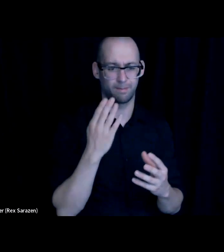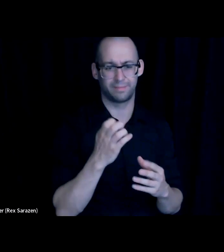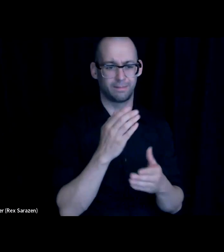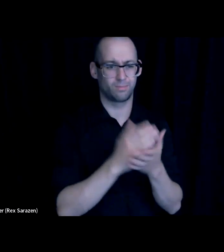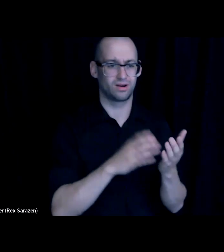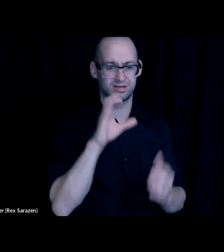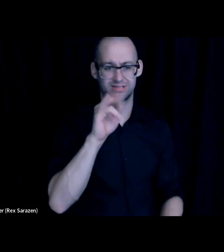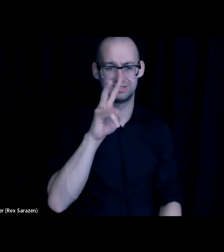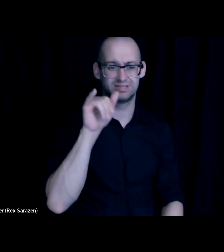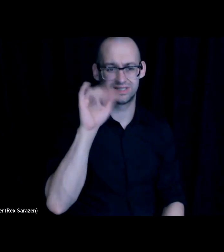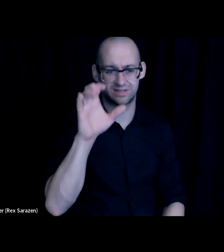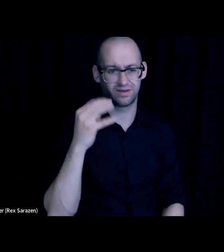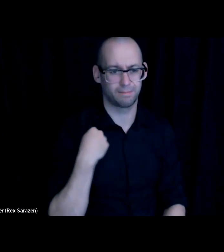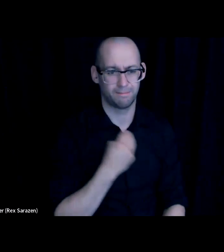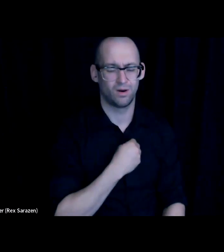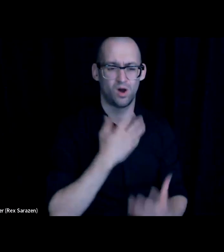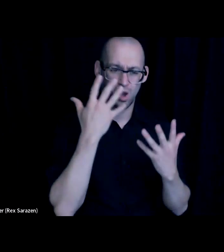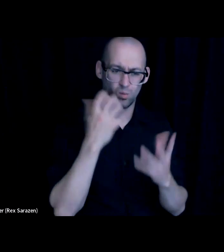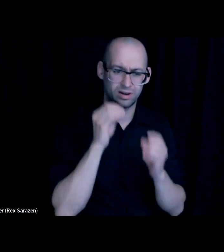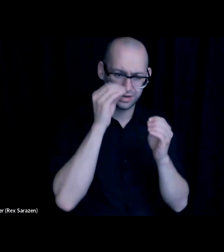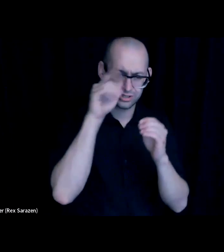we want to teach them a little bit more on soft skills. Want to teach them a little bit